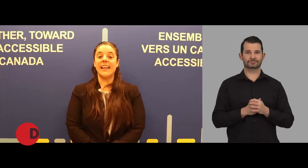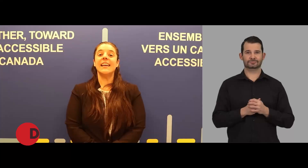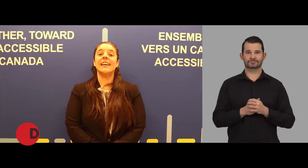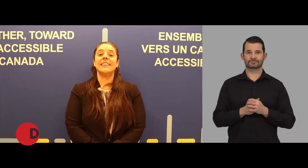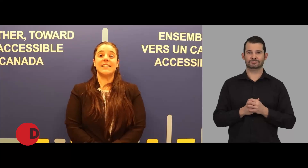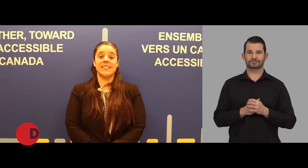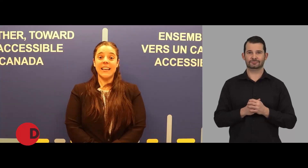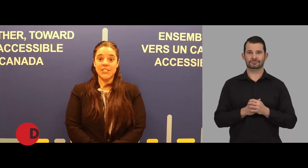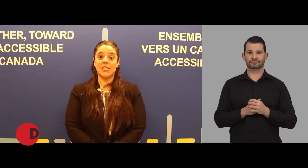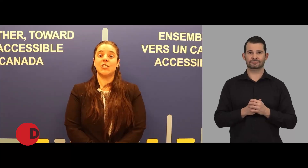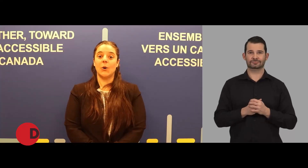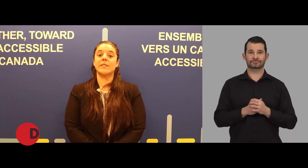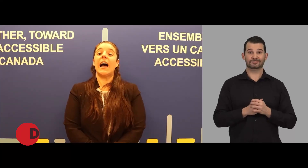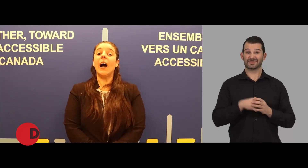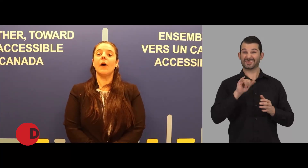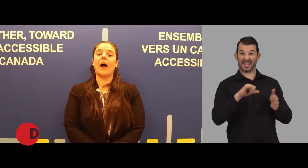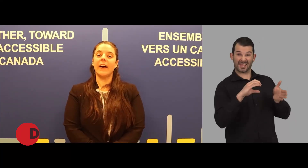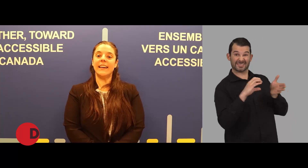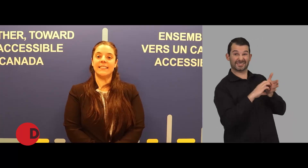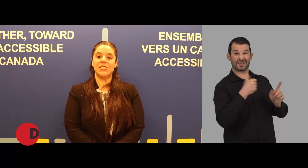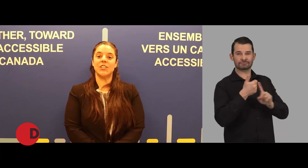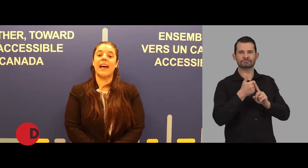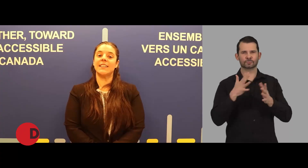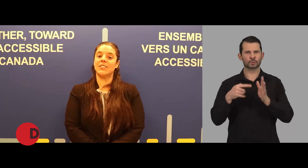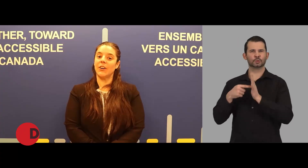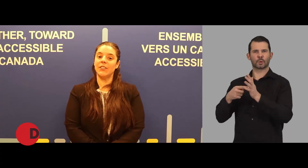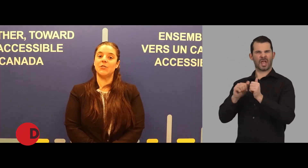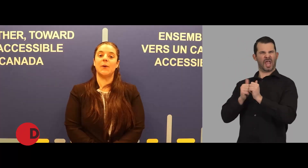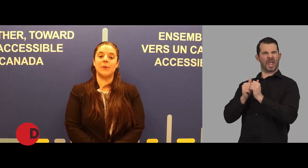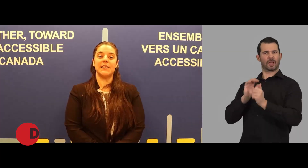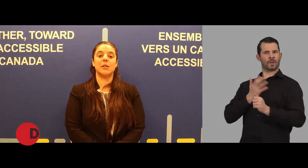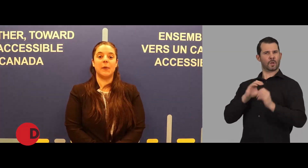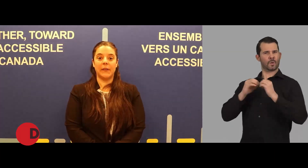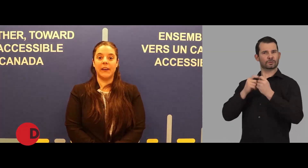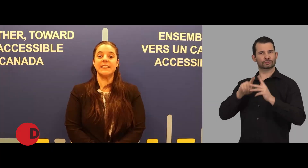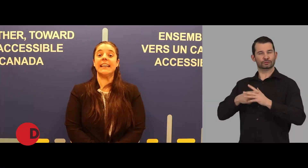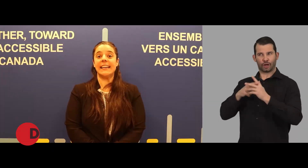This section shows how our organization has started to